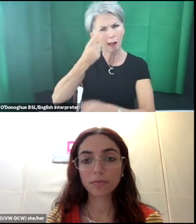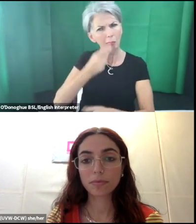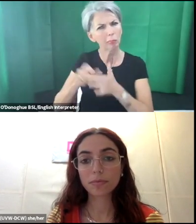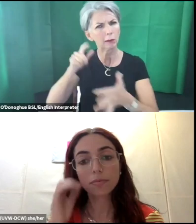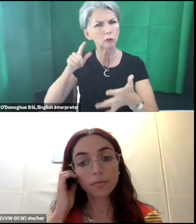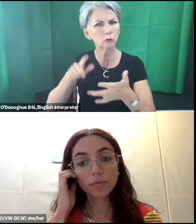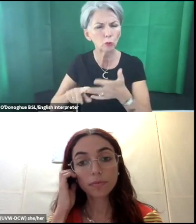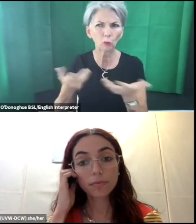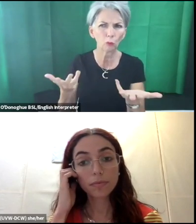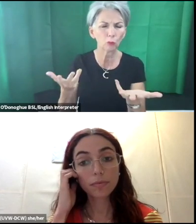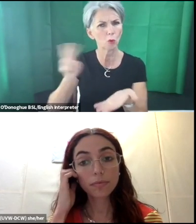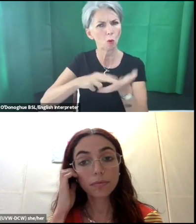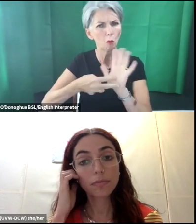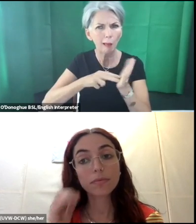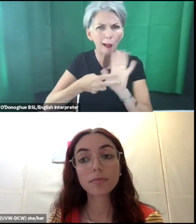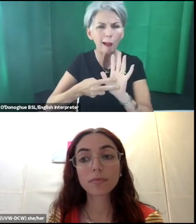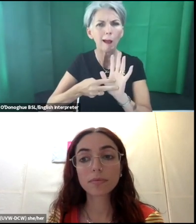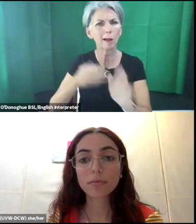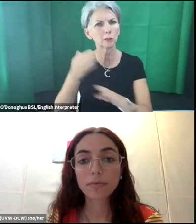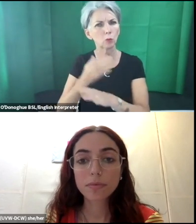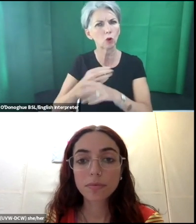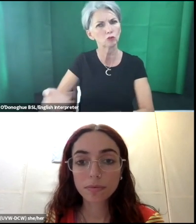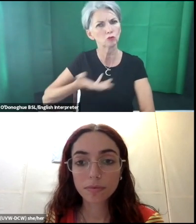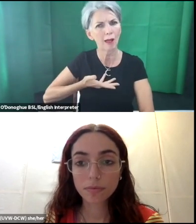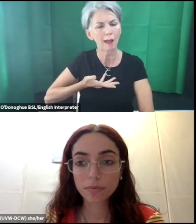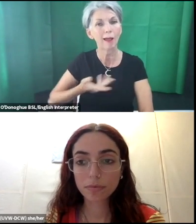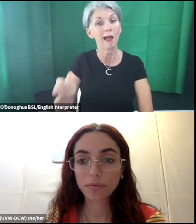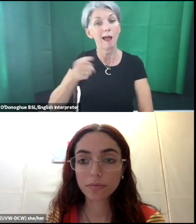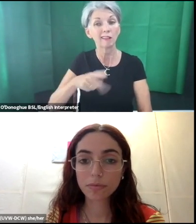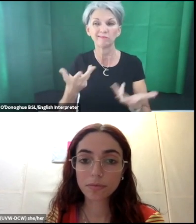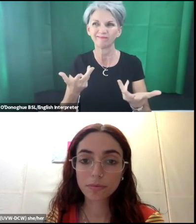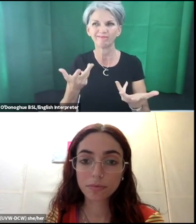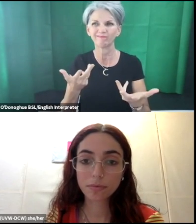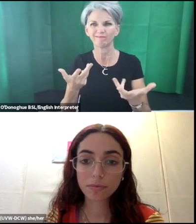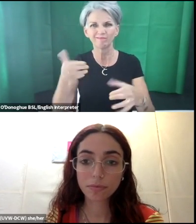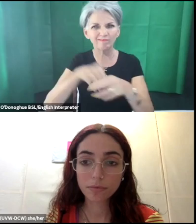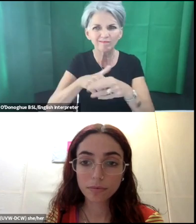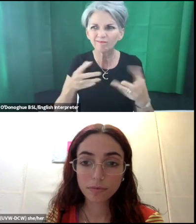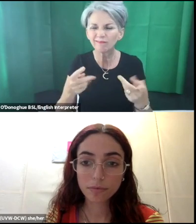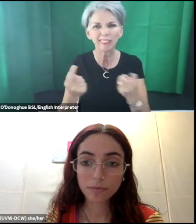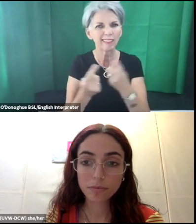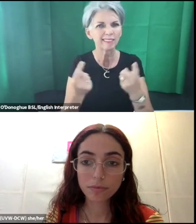organising for workers' rights, but als o in a context for things like housing rights.